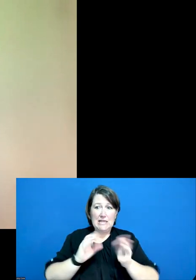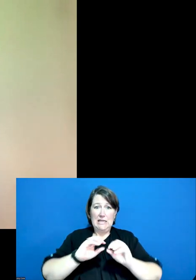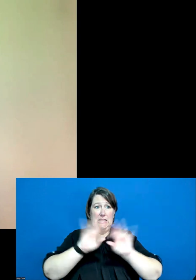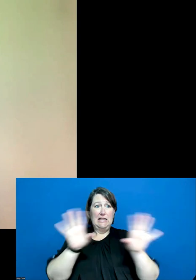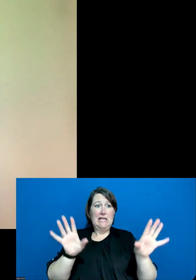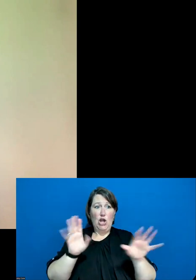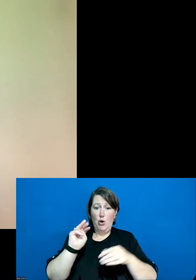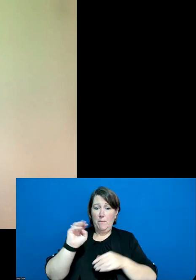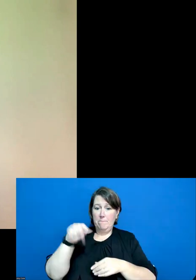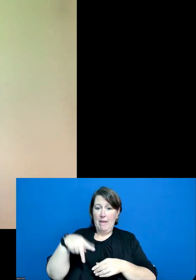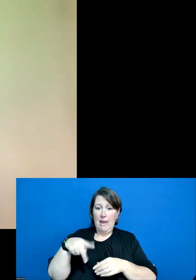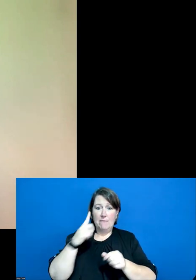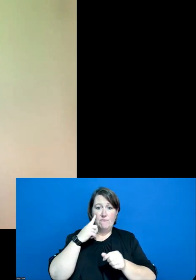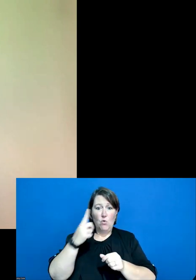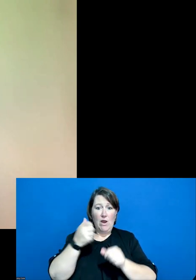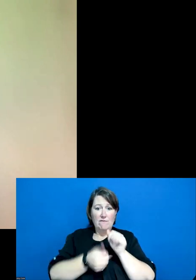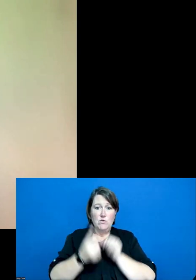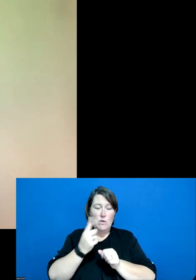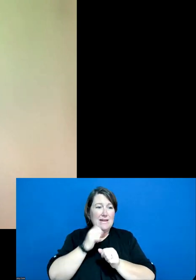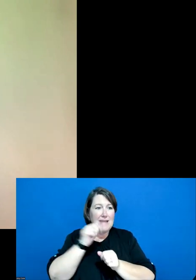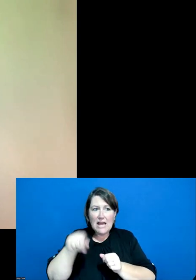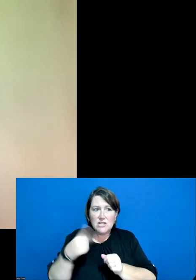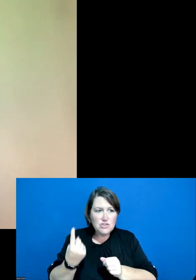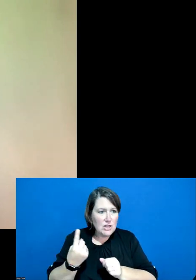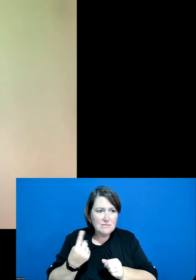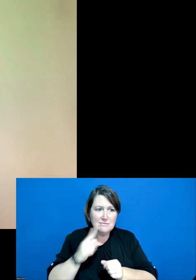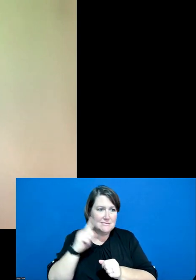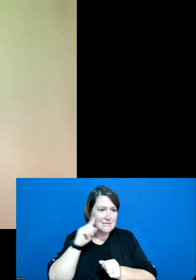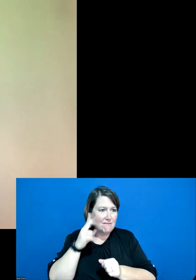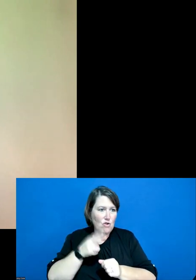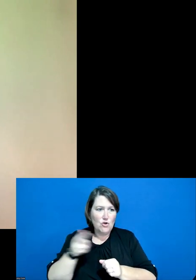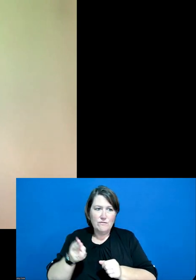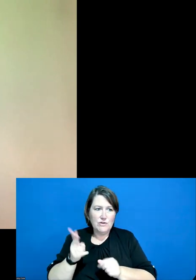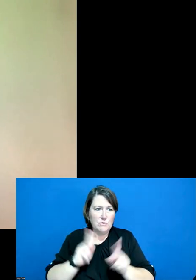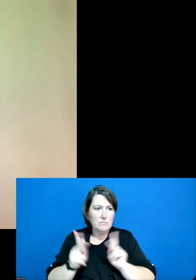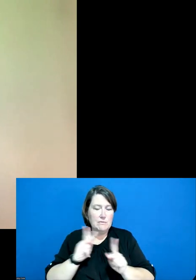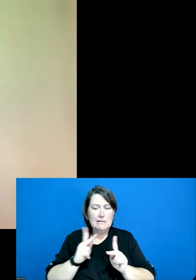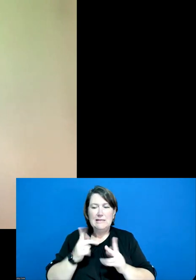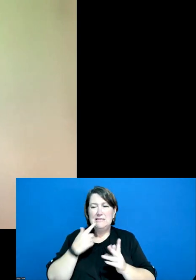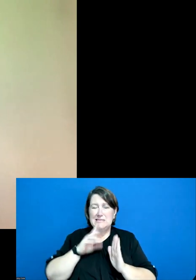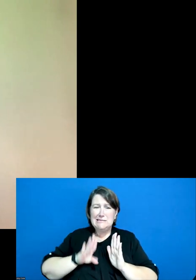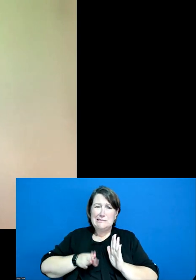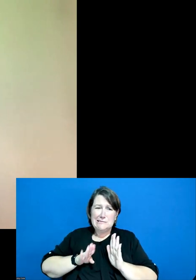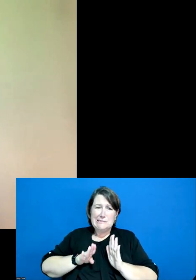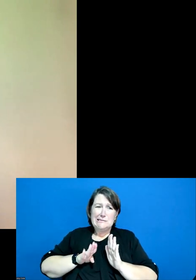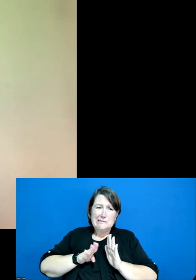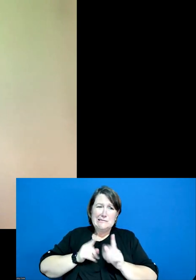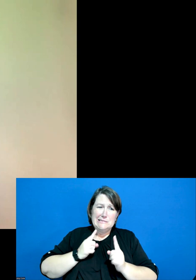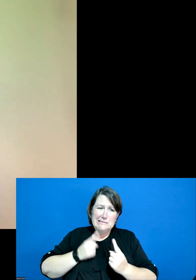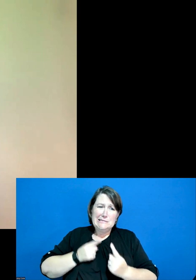not just for the depahard of hearing individuals. So it's an uphill battle, but there are some studies available,